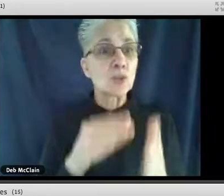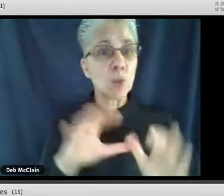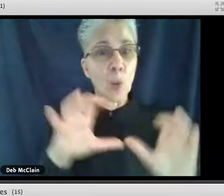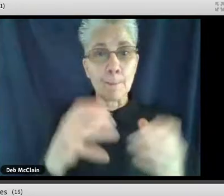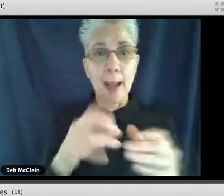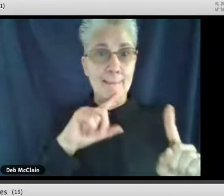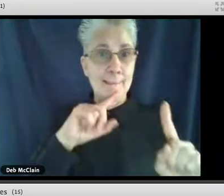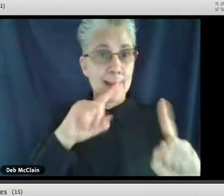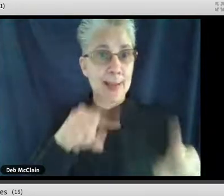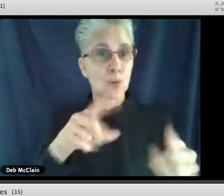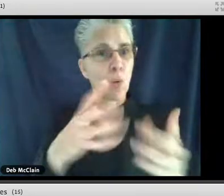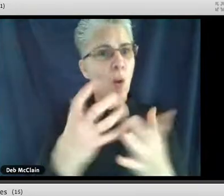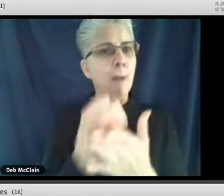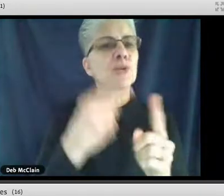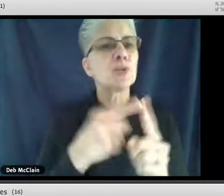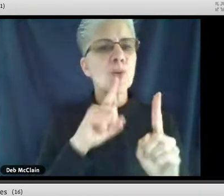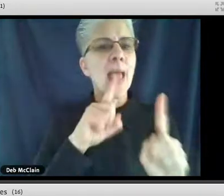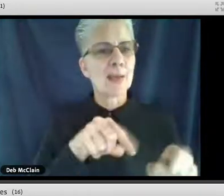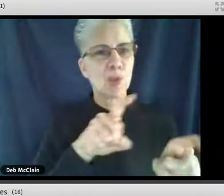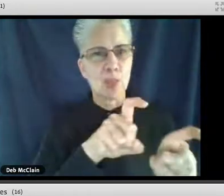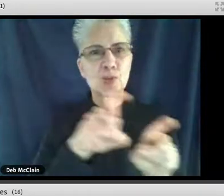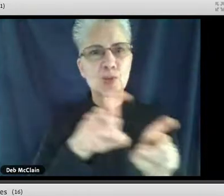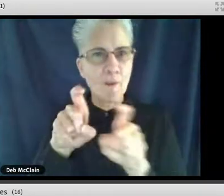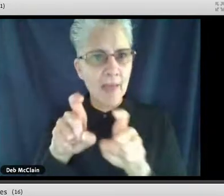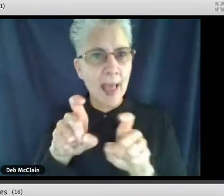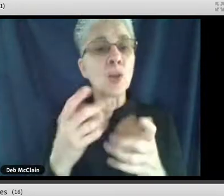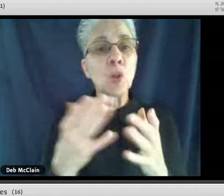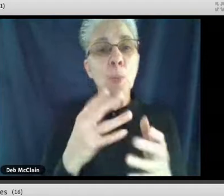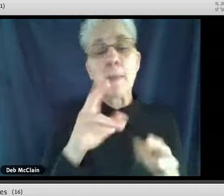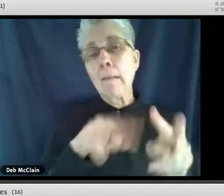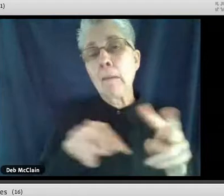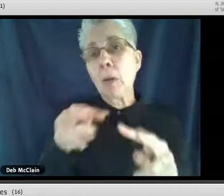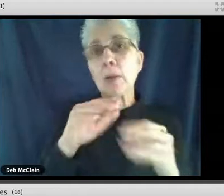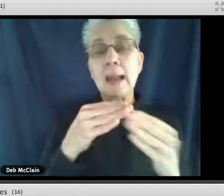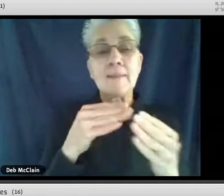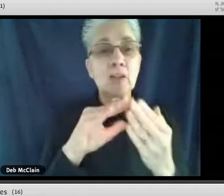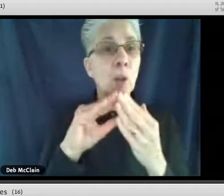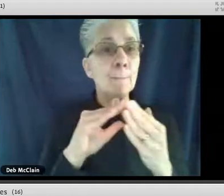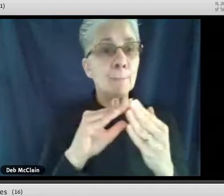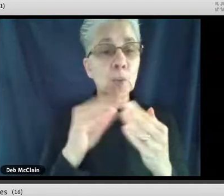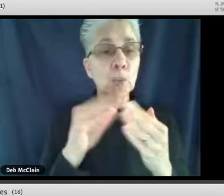having the opportunity to answer this. You might look at even your community leaders. If you're doing something like that,